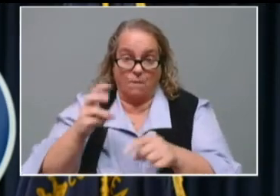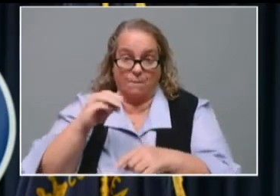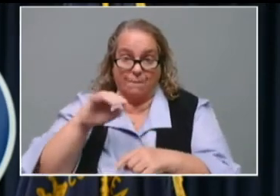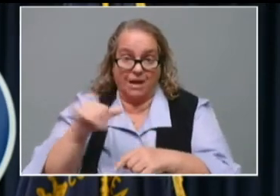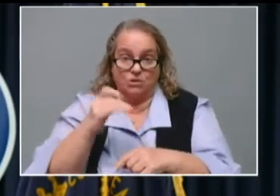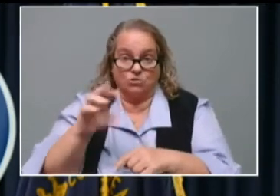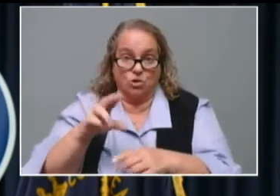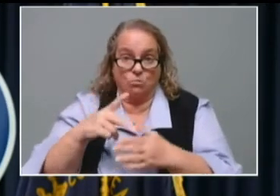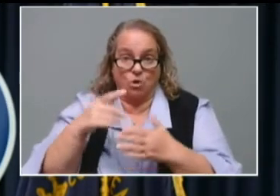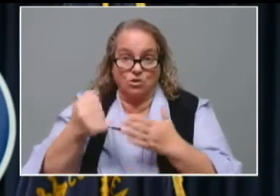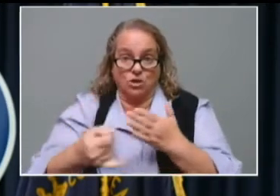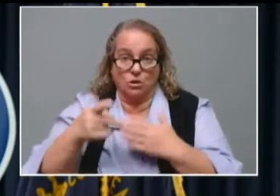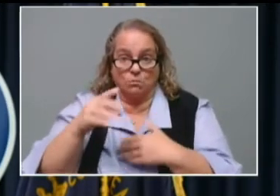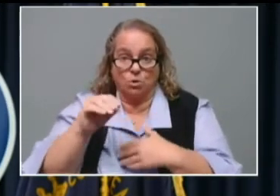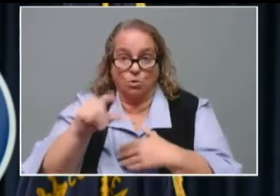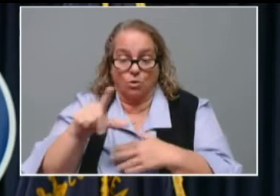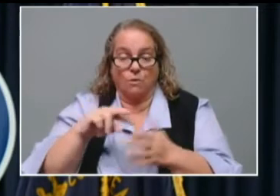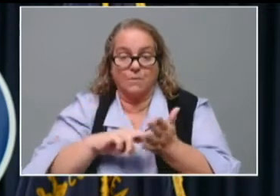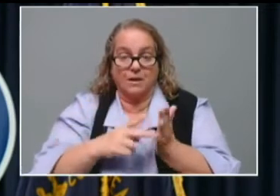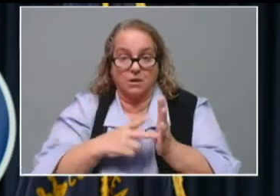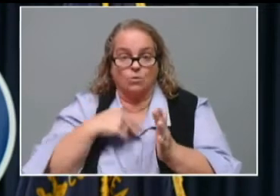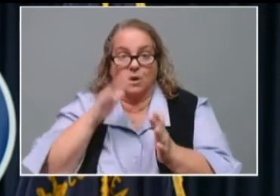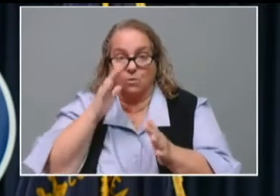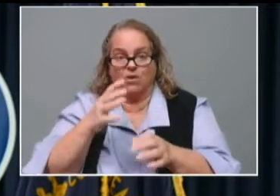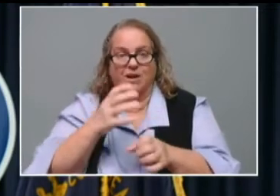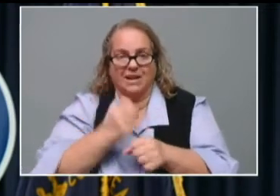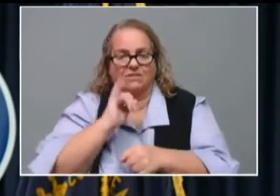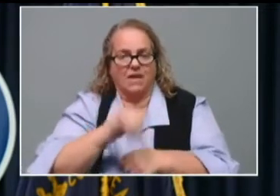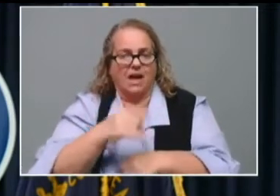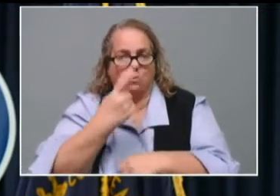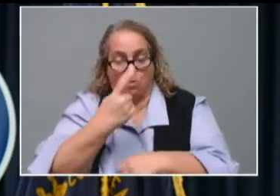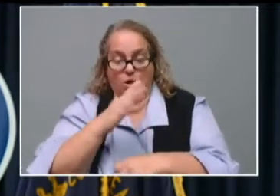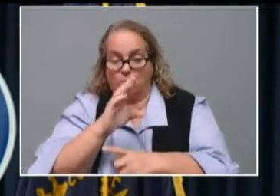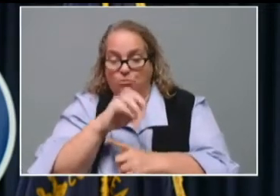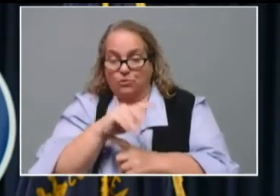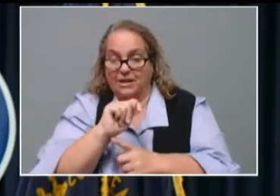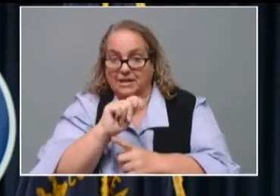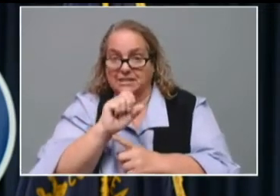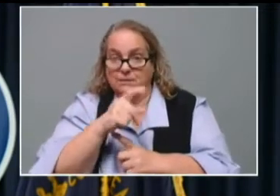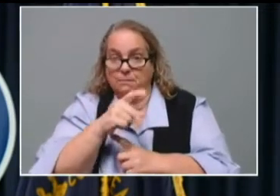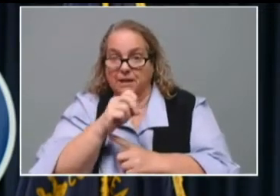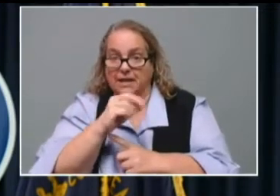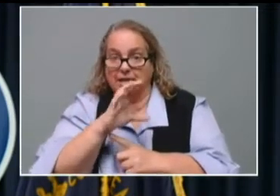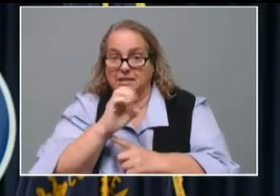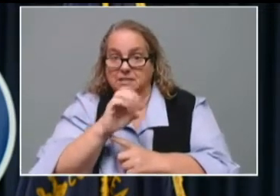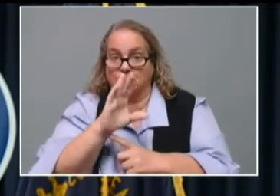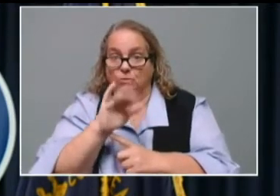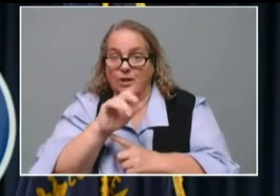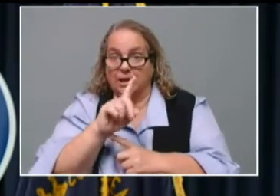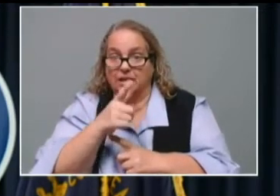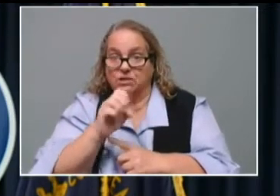gonna get that Brent Spence bridge done, which we are ready for it. Uh 600 plus